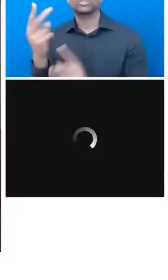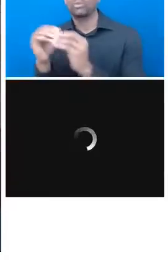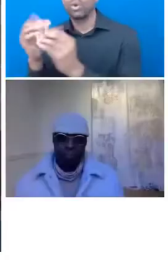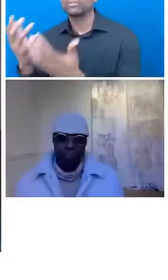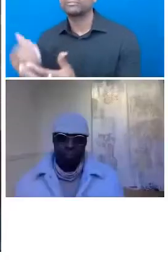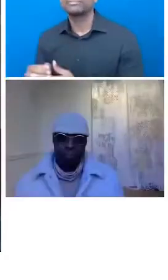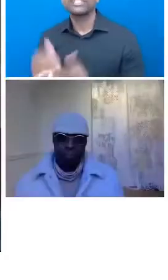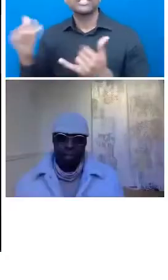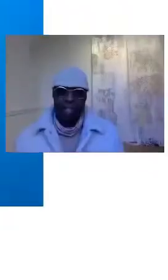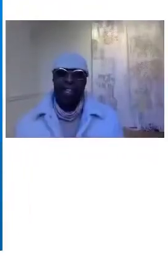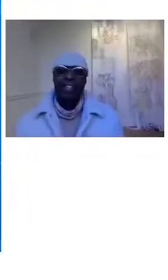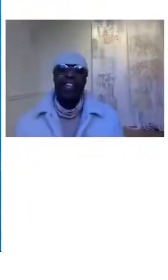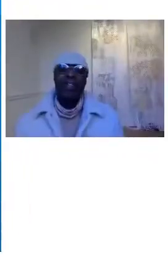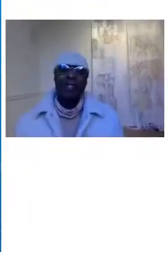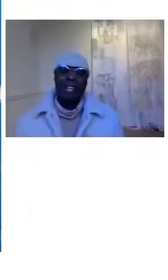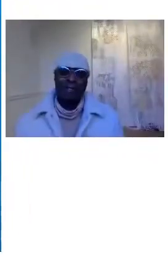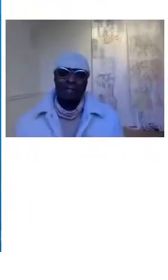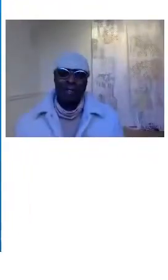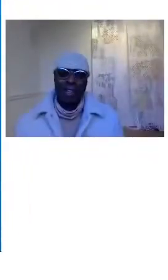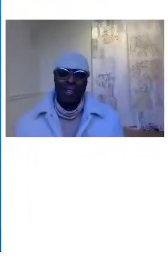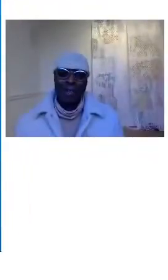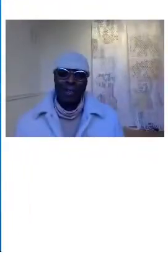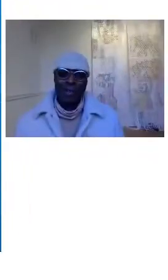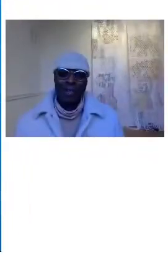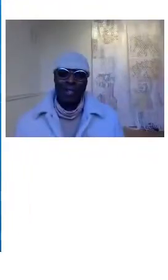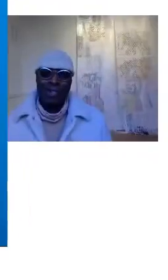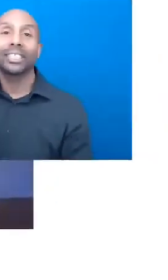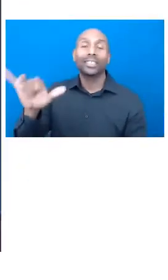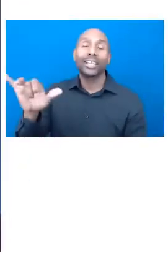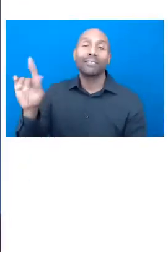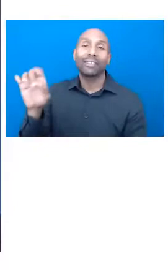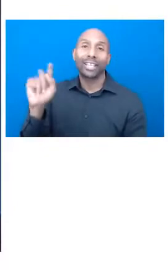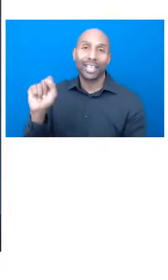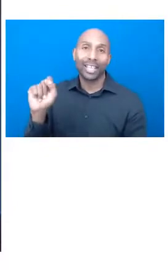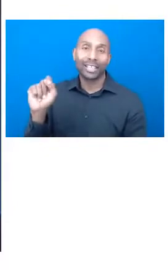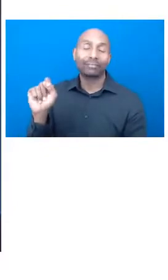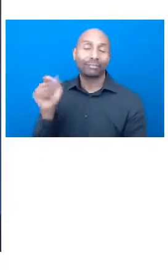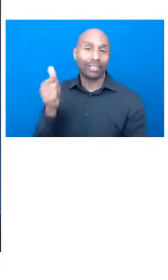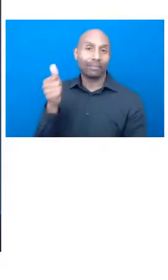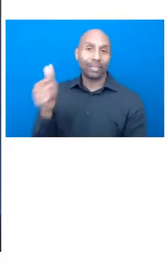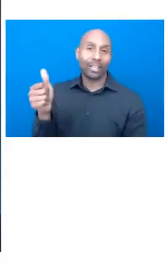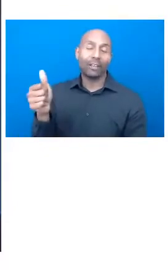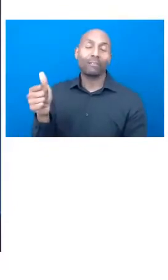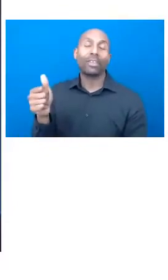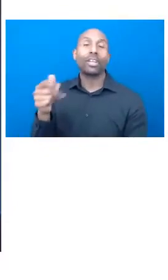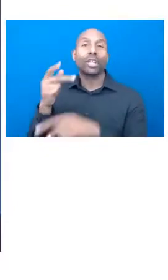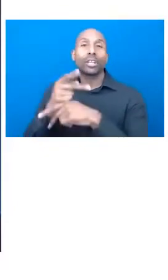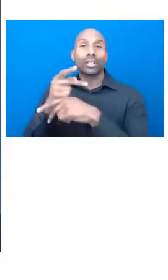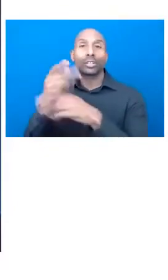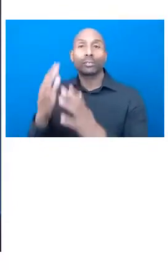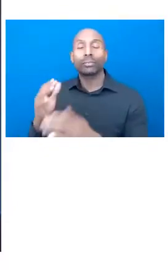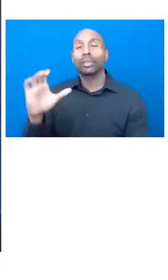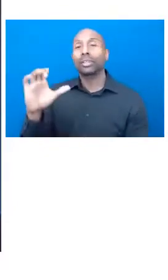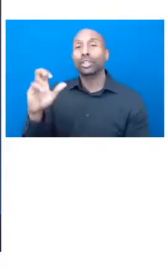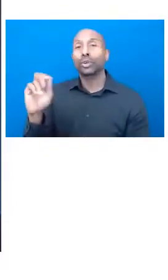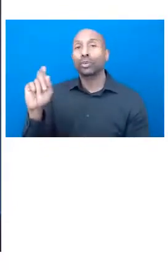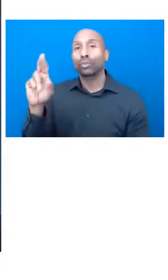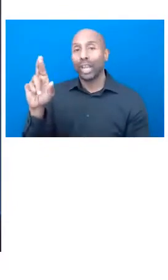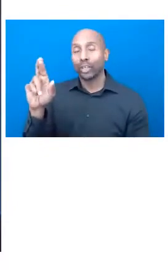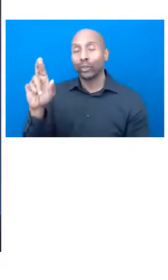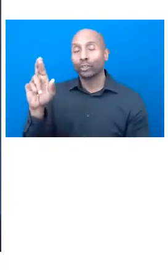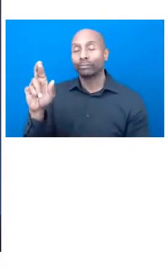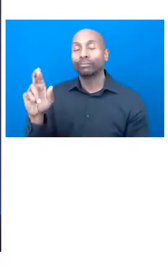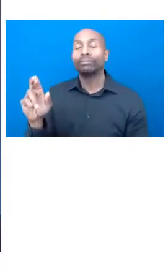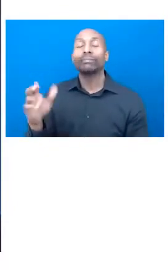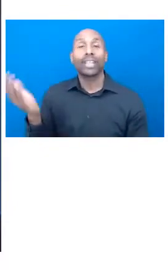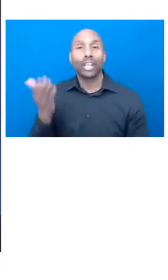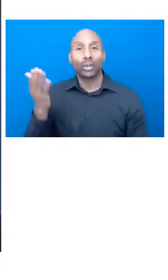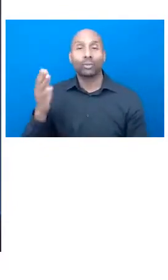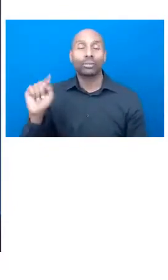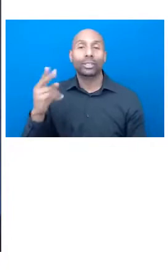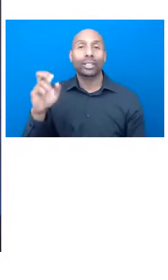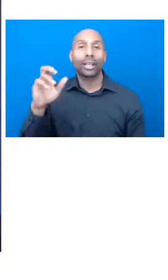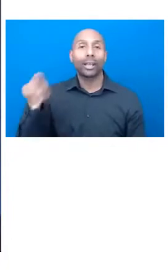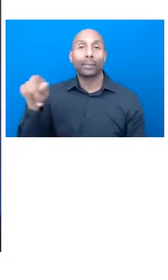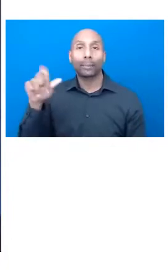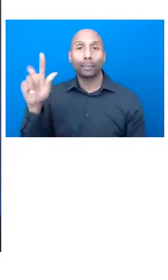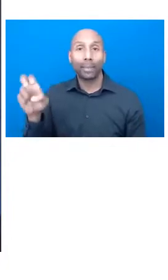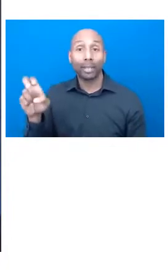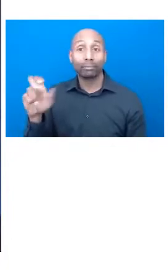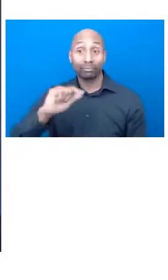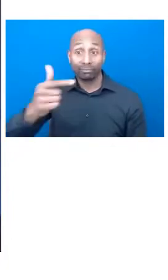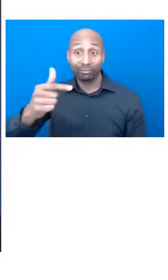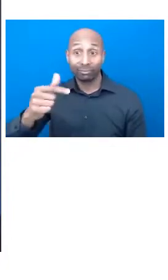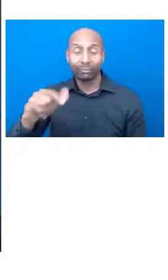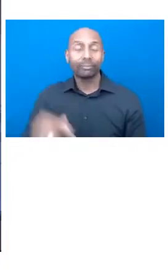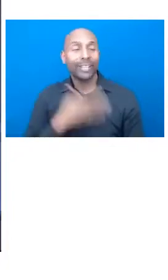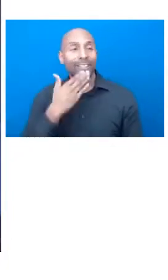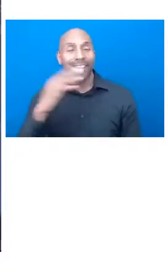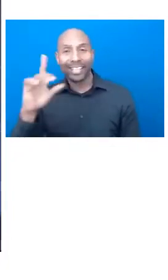Jeffrey: We've all had that mute issue!